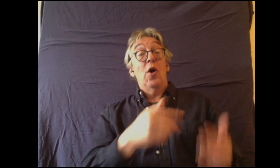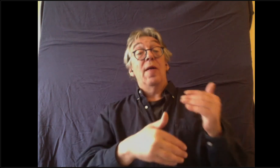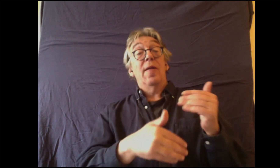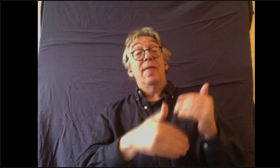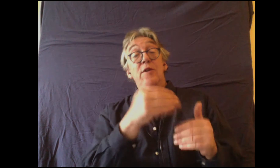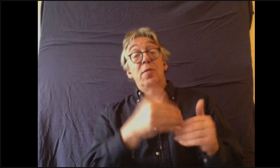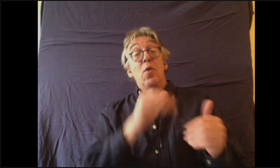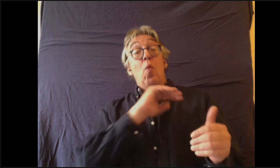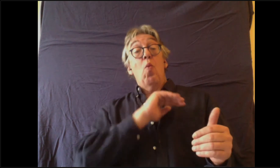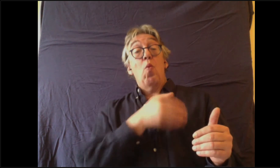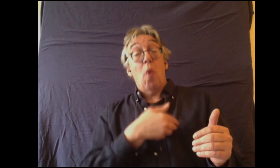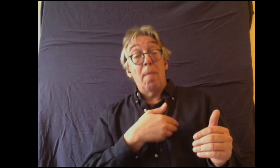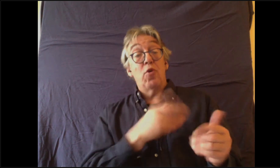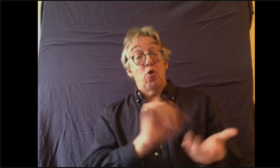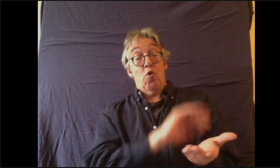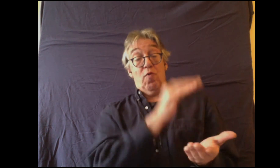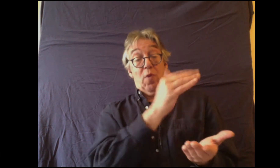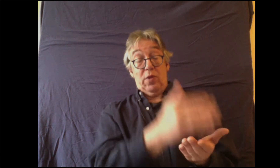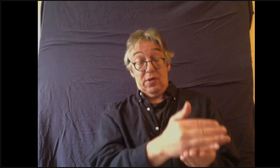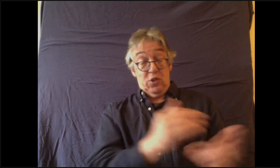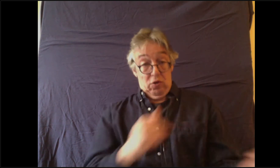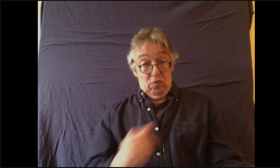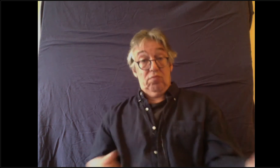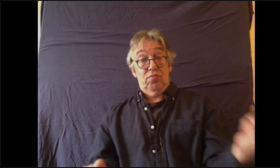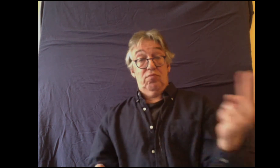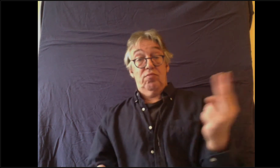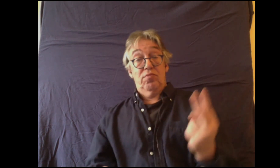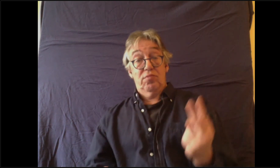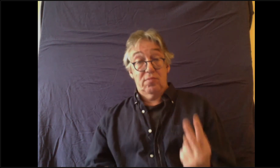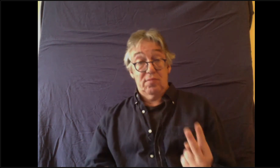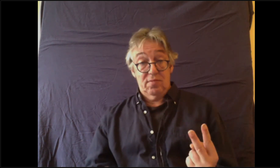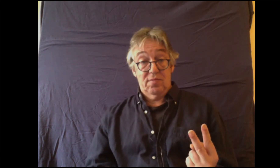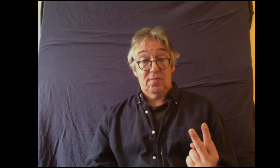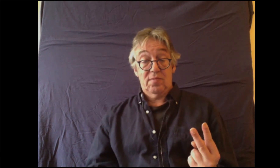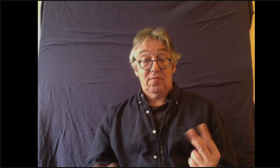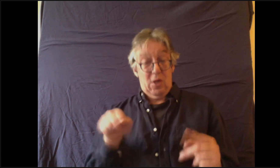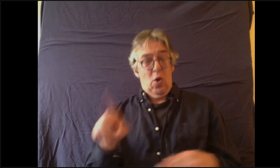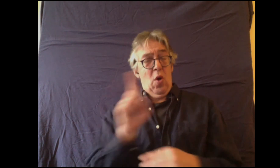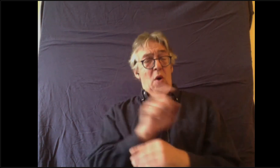And really the objective of that week was to bring the voice of Kenya